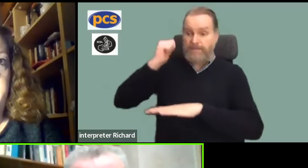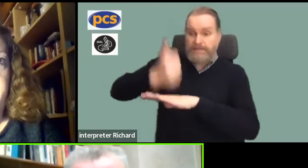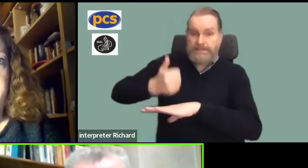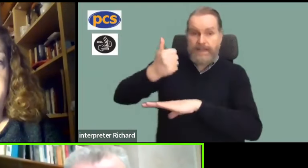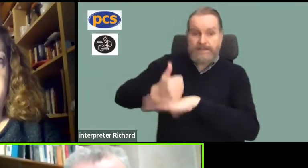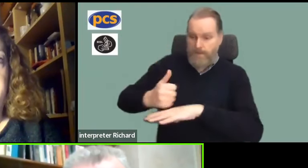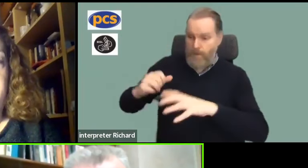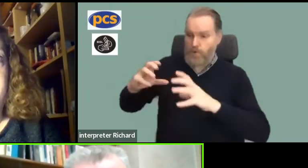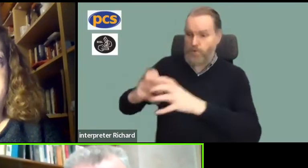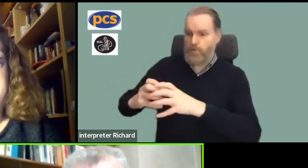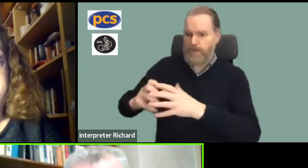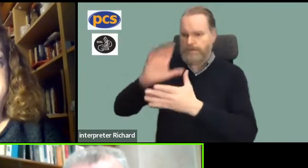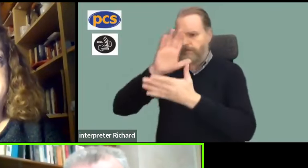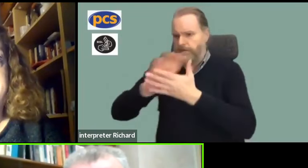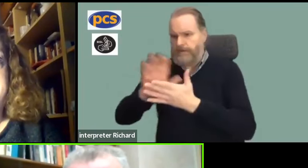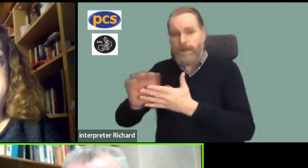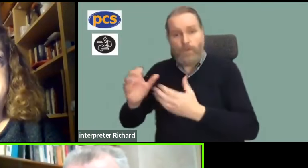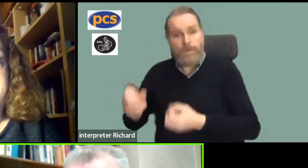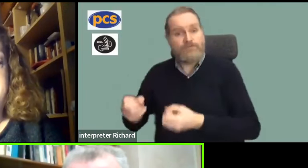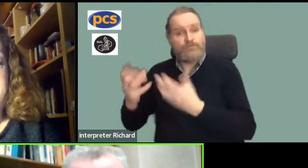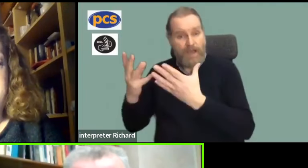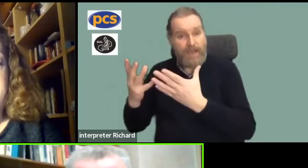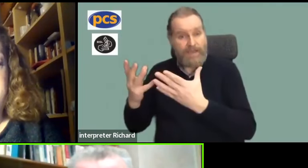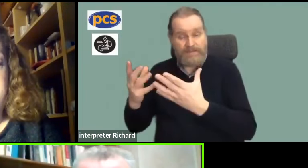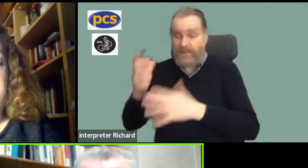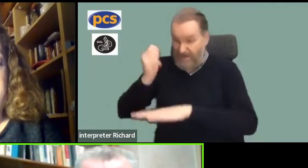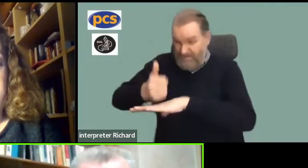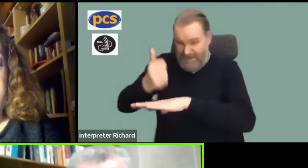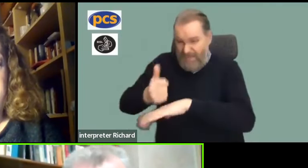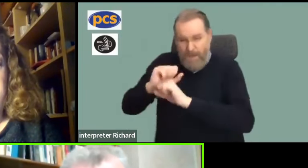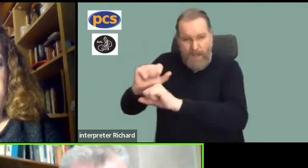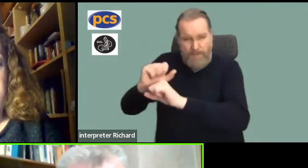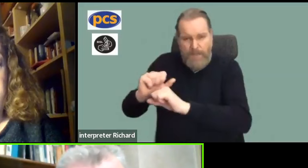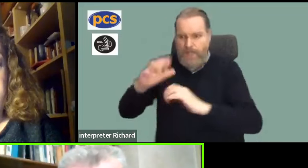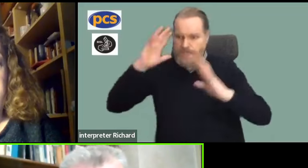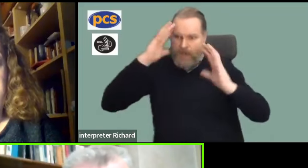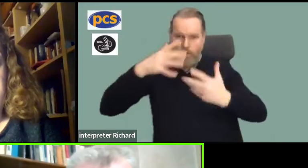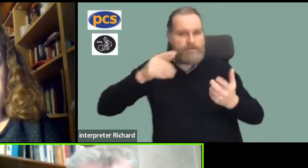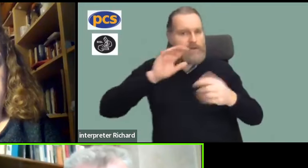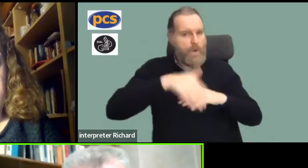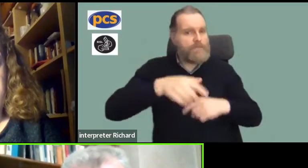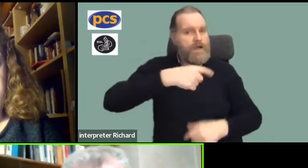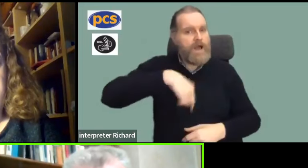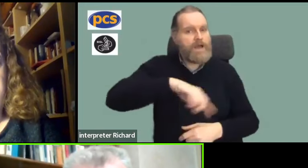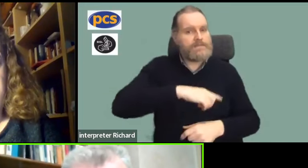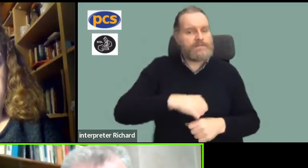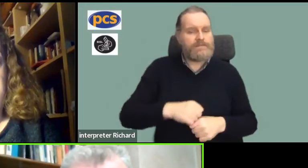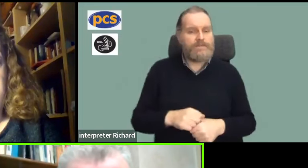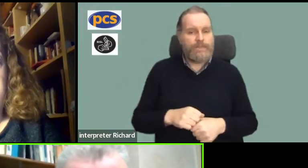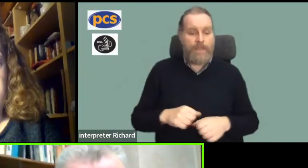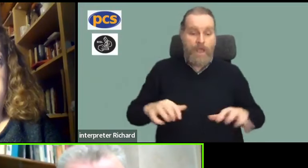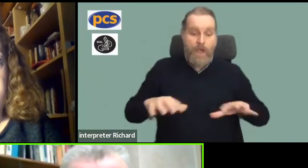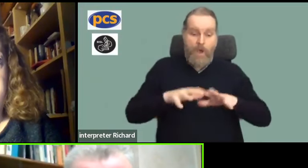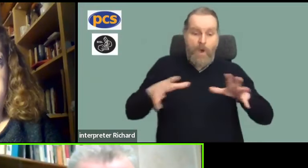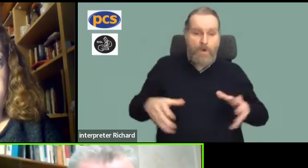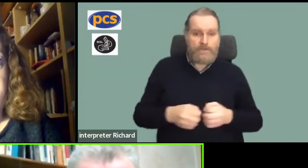a specific unit to deal with strikes, and in the Civil Service mirrors that to look at what it's doing in the Civil Service itself, I mean, they had itself, I mean, they had a